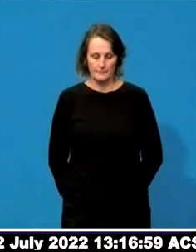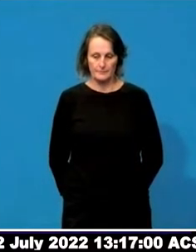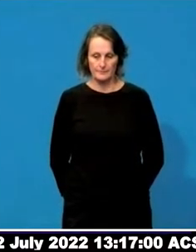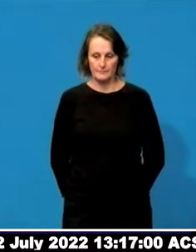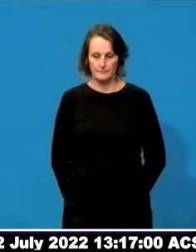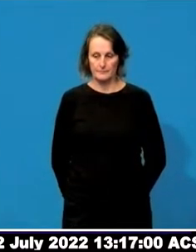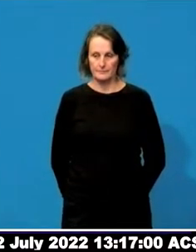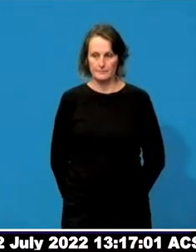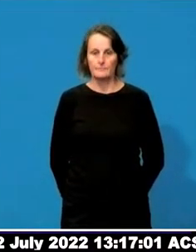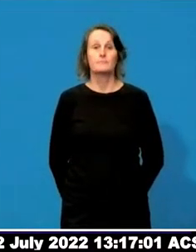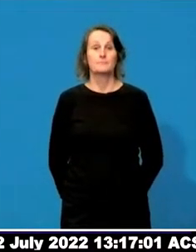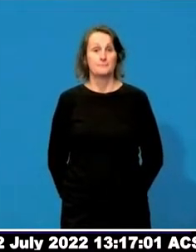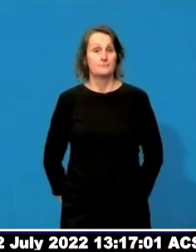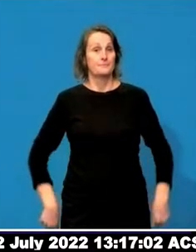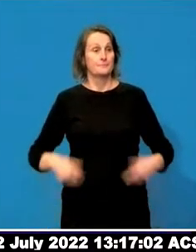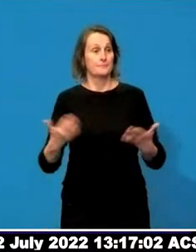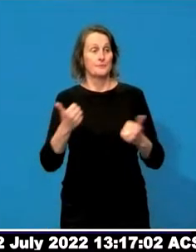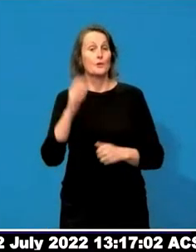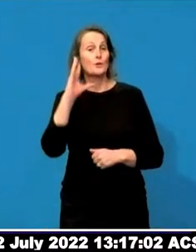Yes. MS McMAHON: Good afternoon, Commissioners.